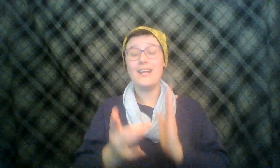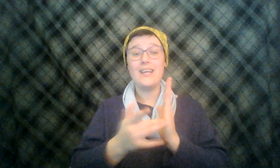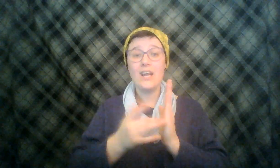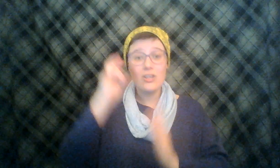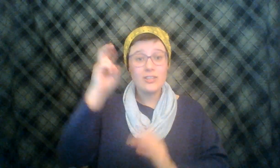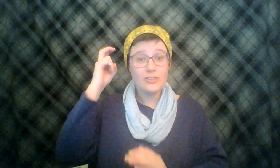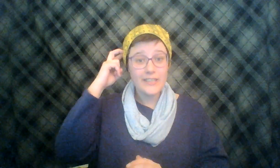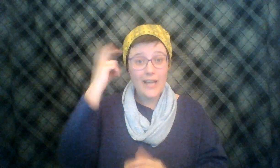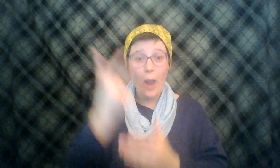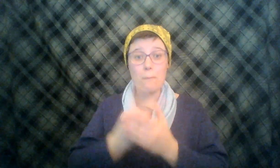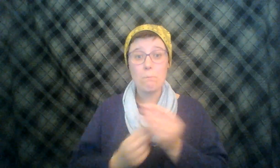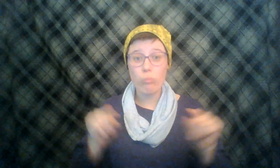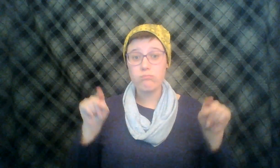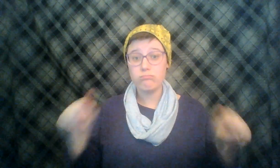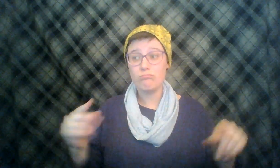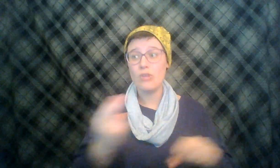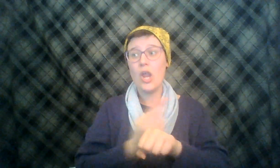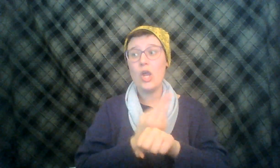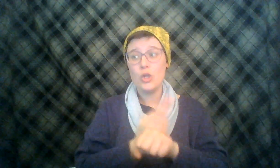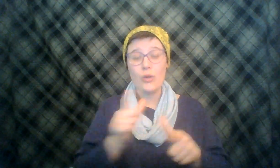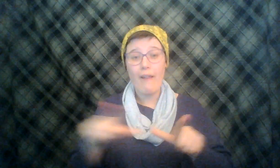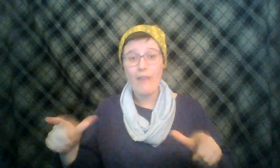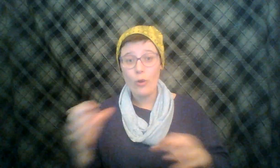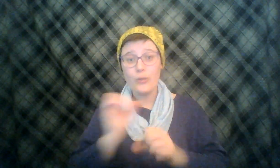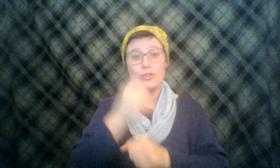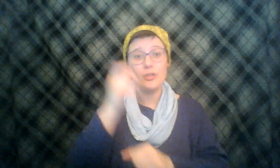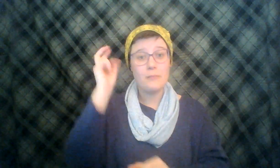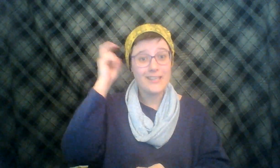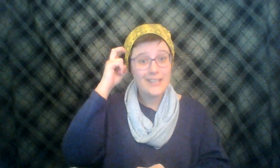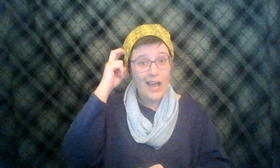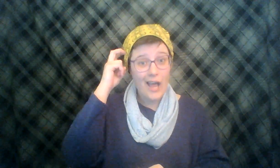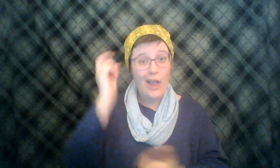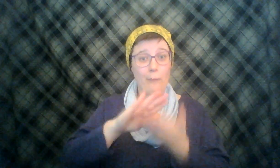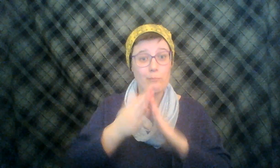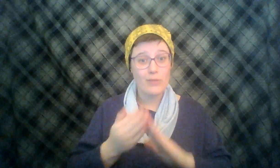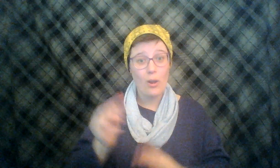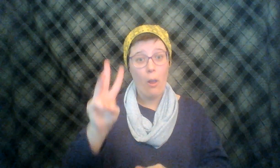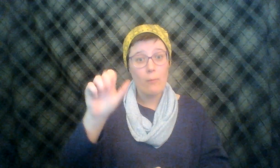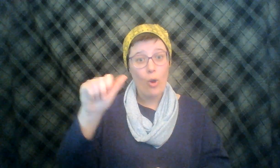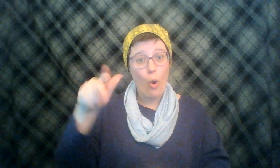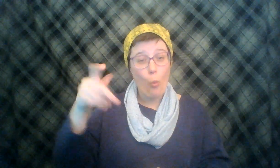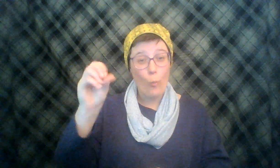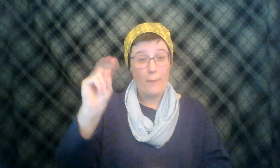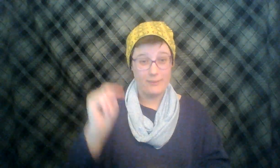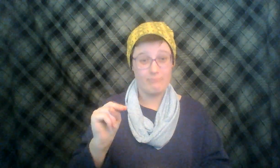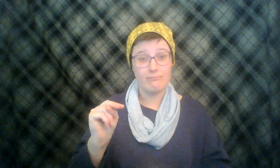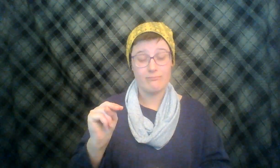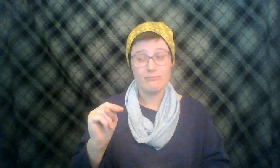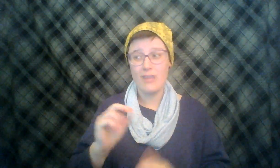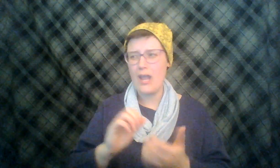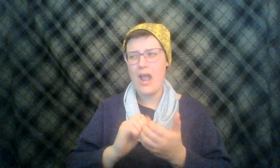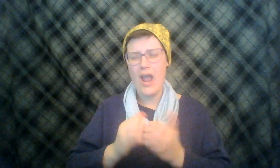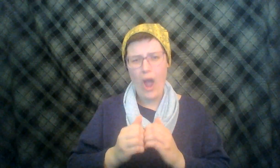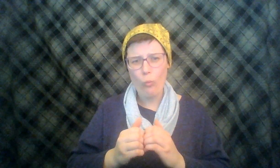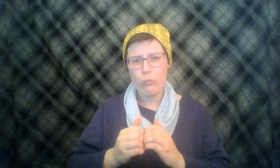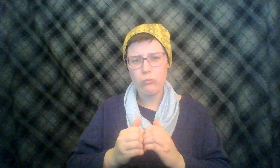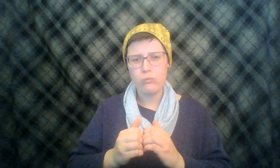weaponize this technology through the language they use to talk about them.